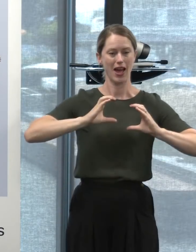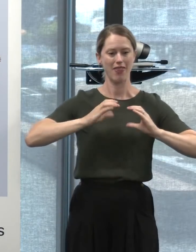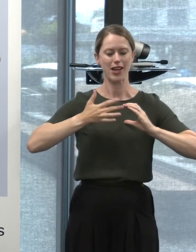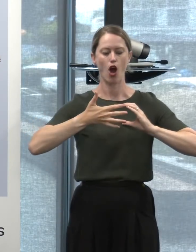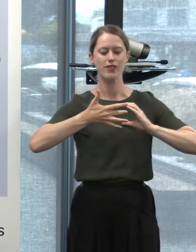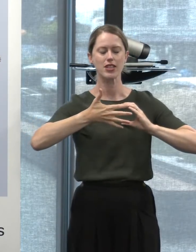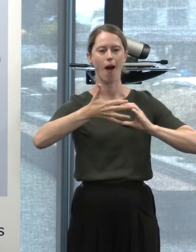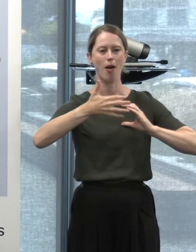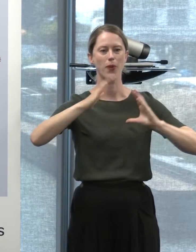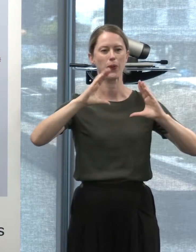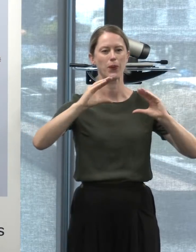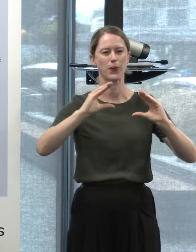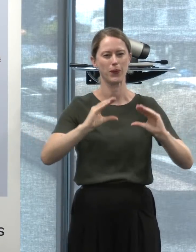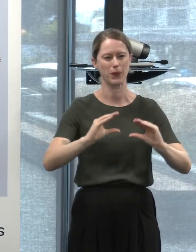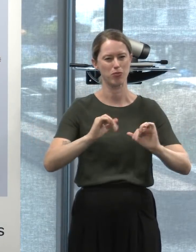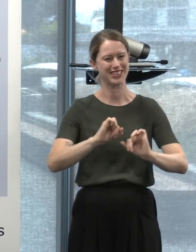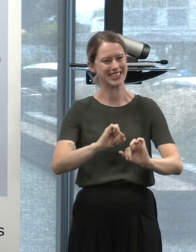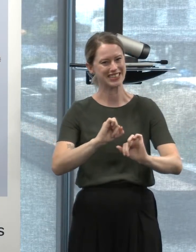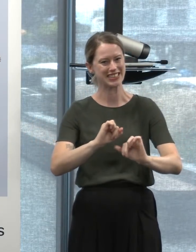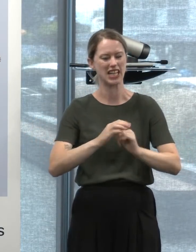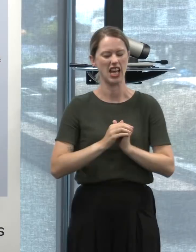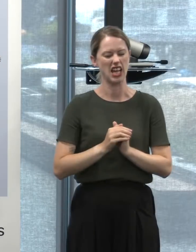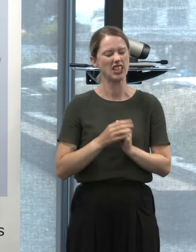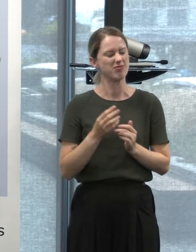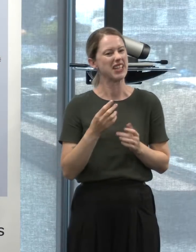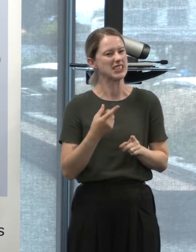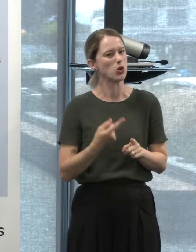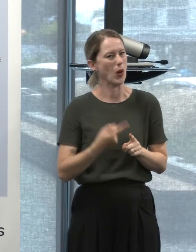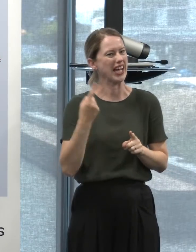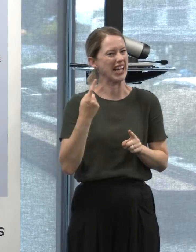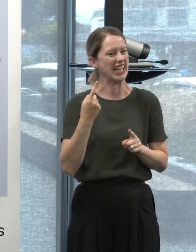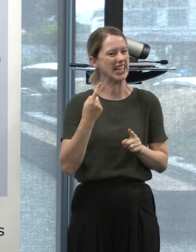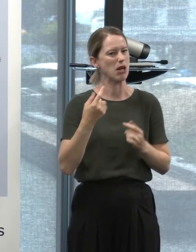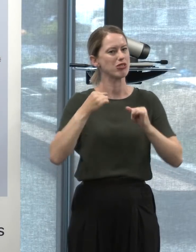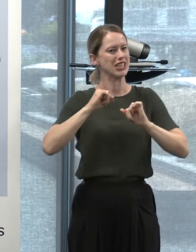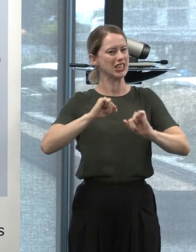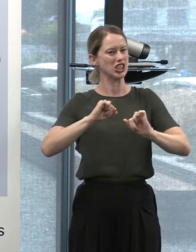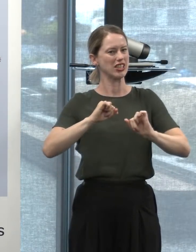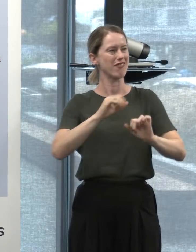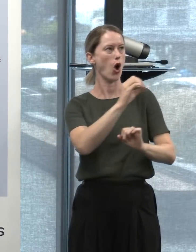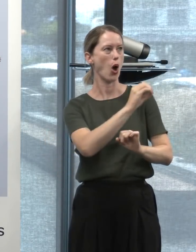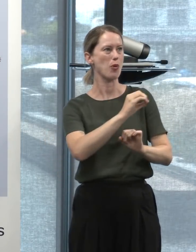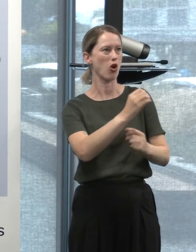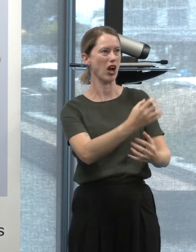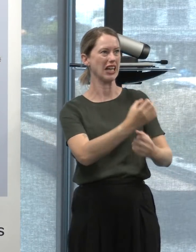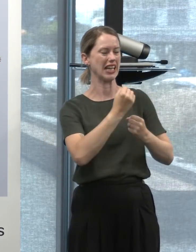However, the protection does